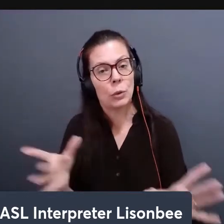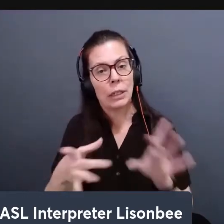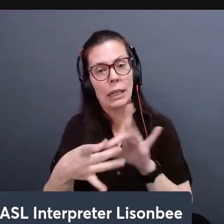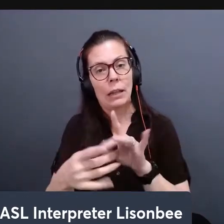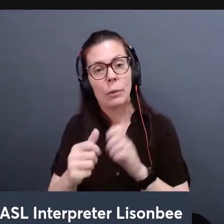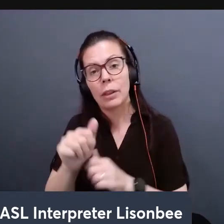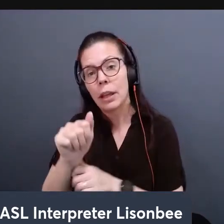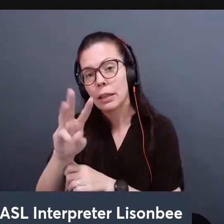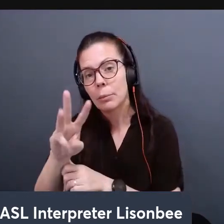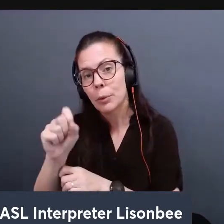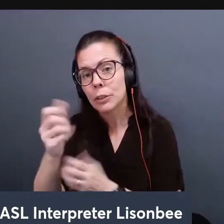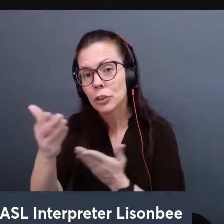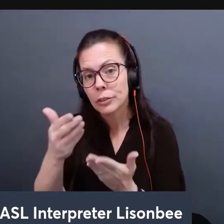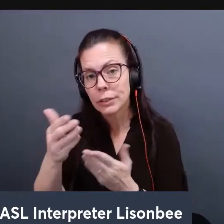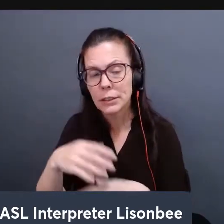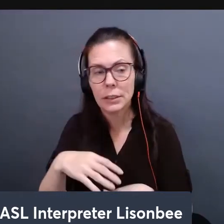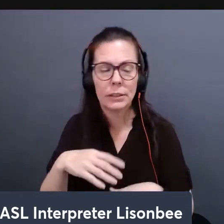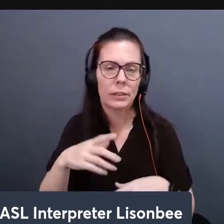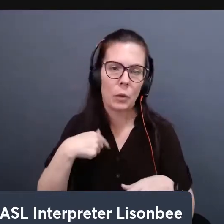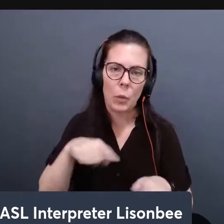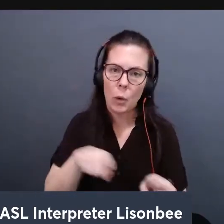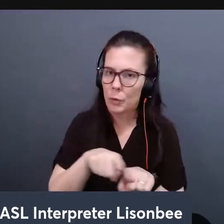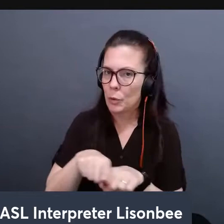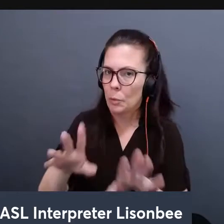We also provide you with tools such as our CLI,